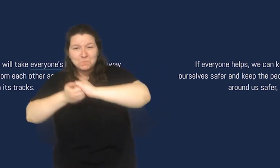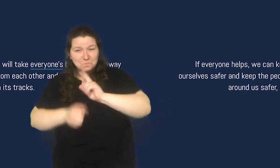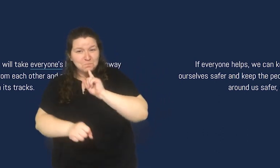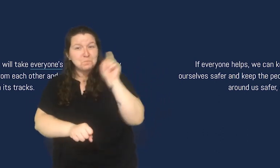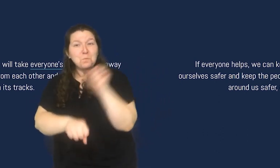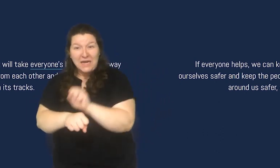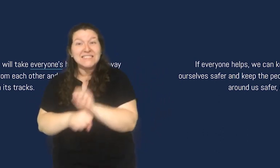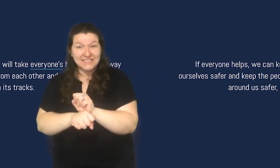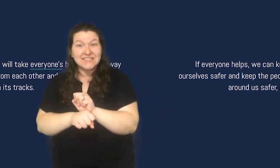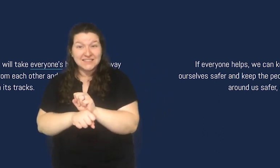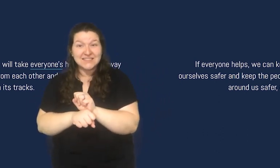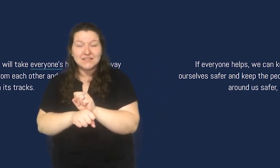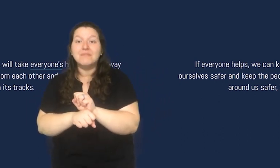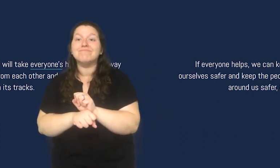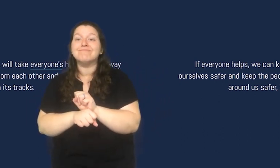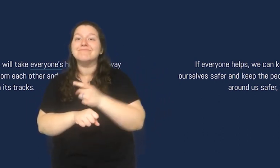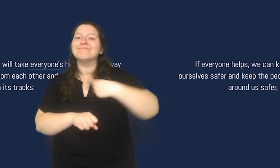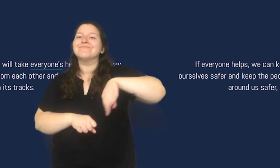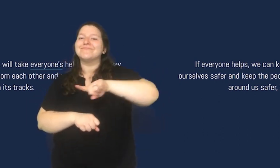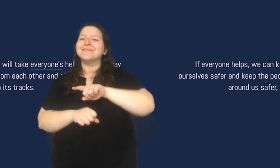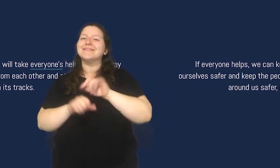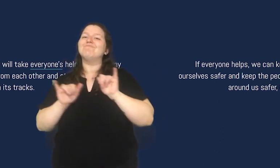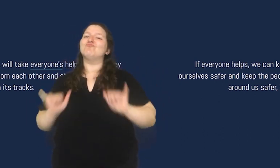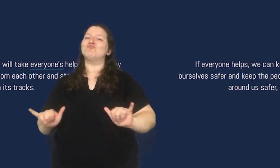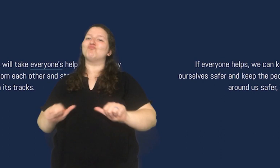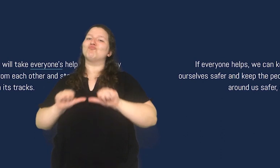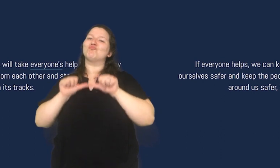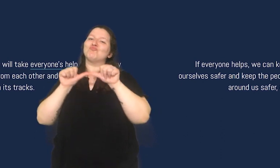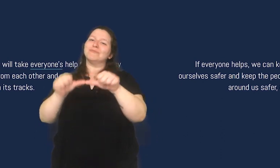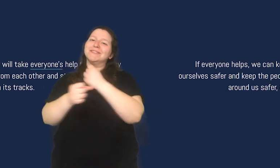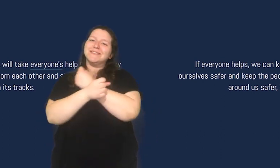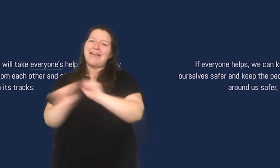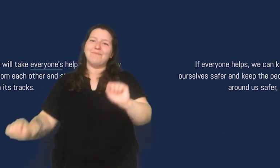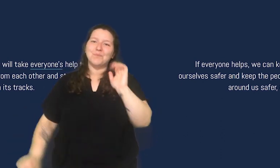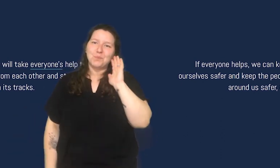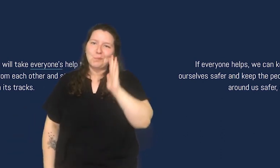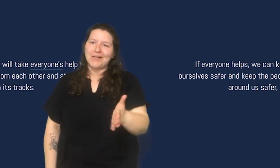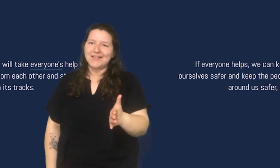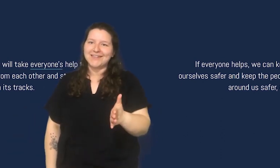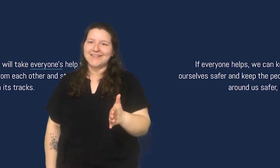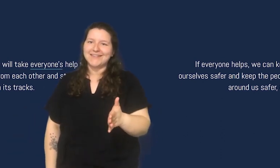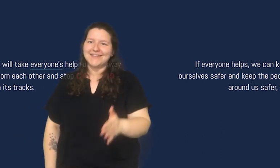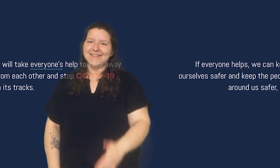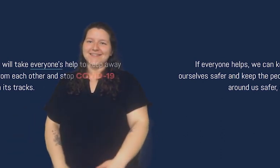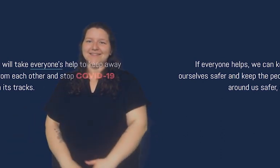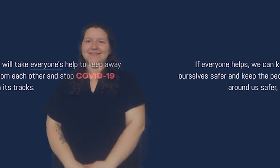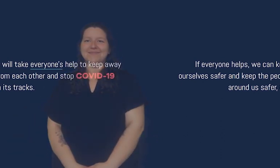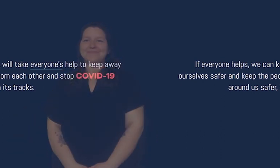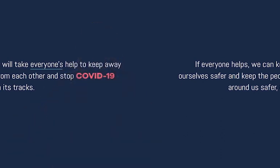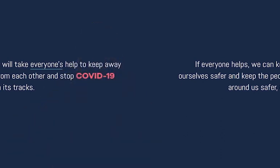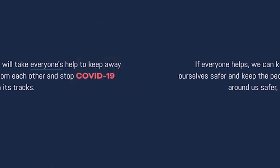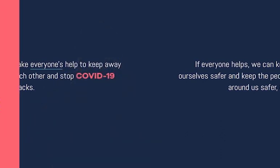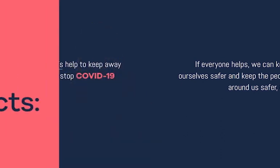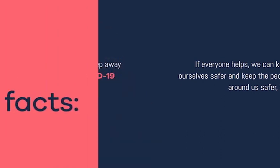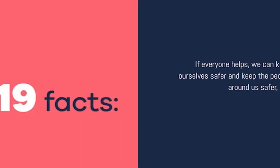If everyone helps, we can keep ourselves safer and keep the people around us safer too.